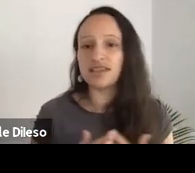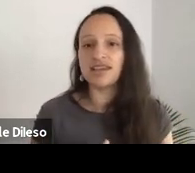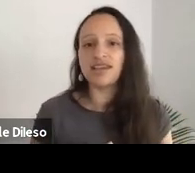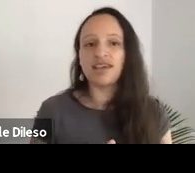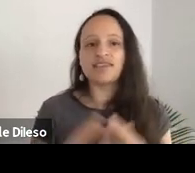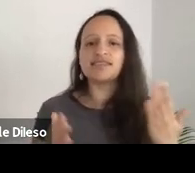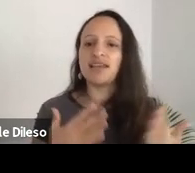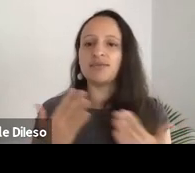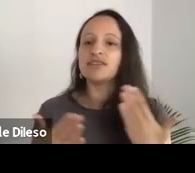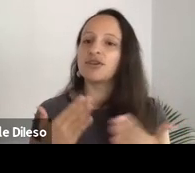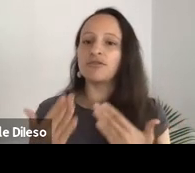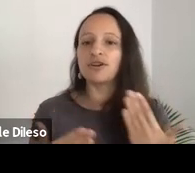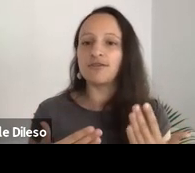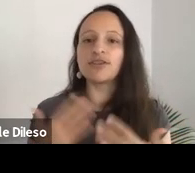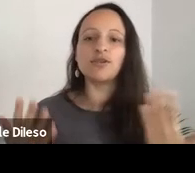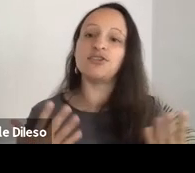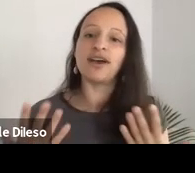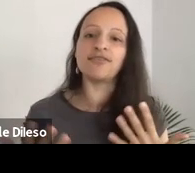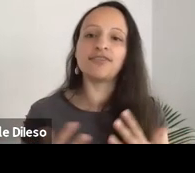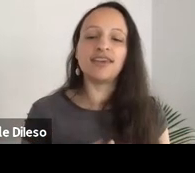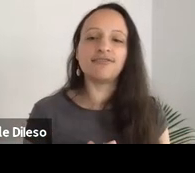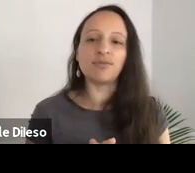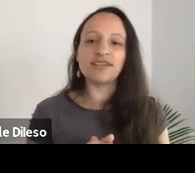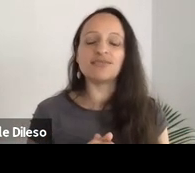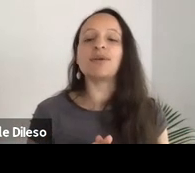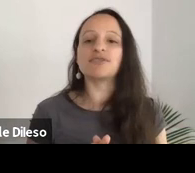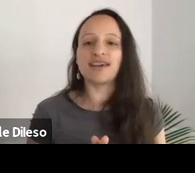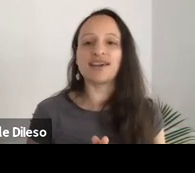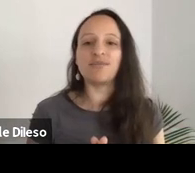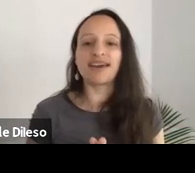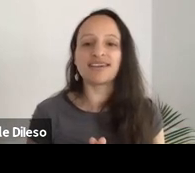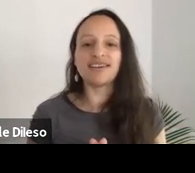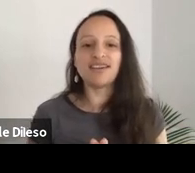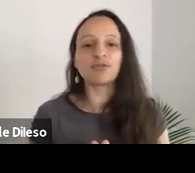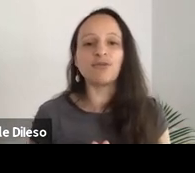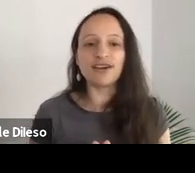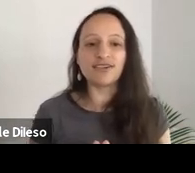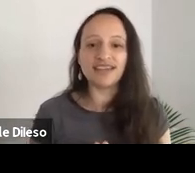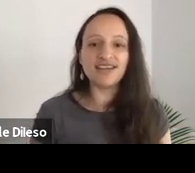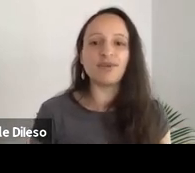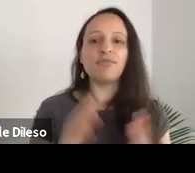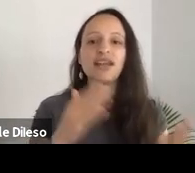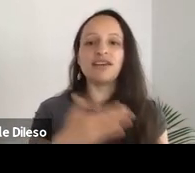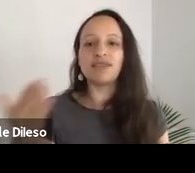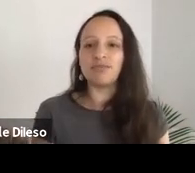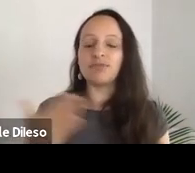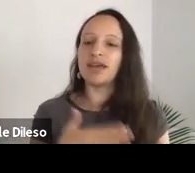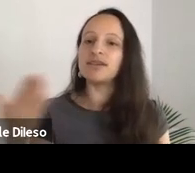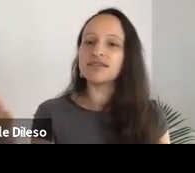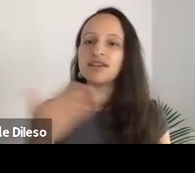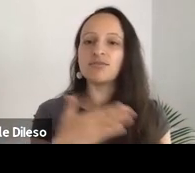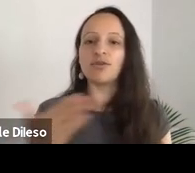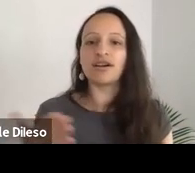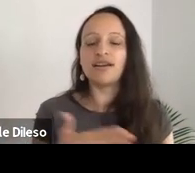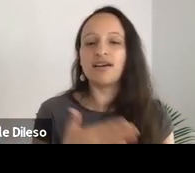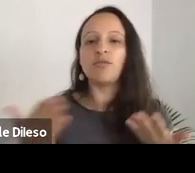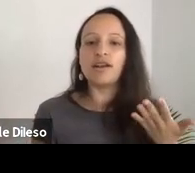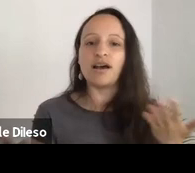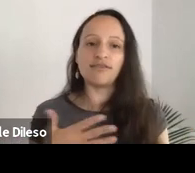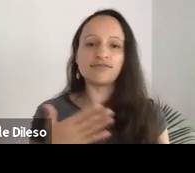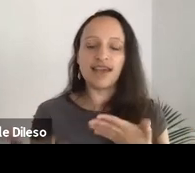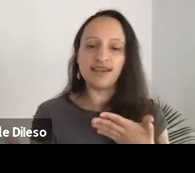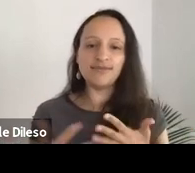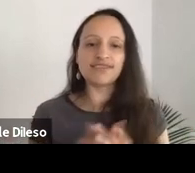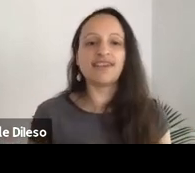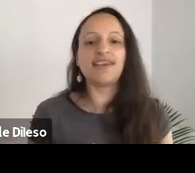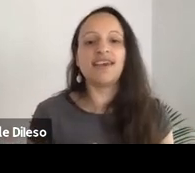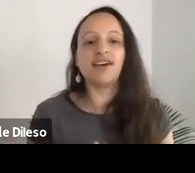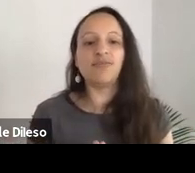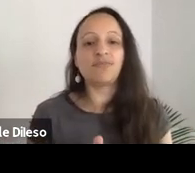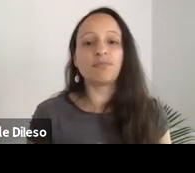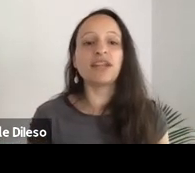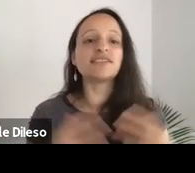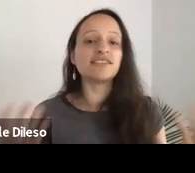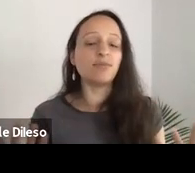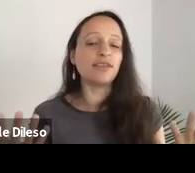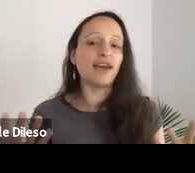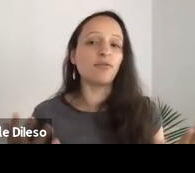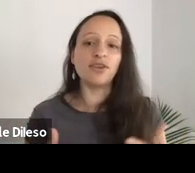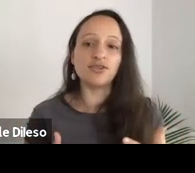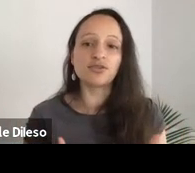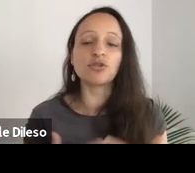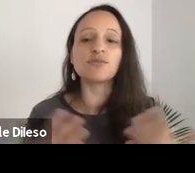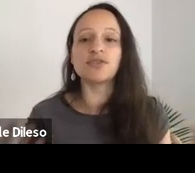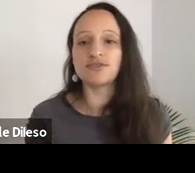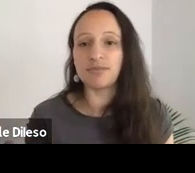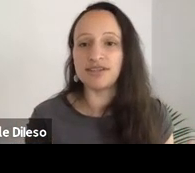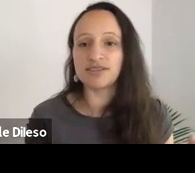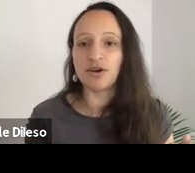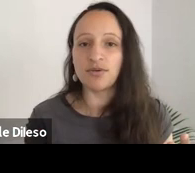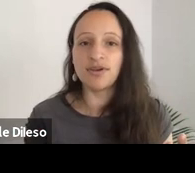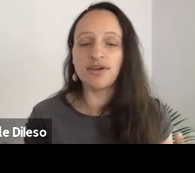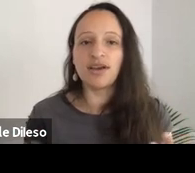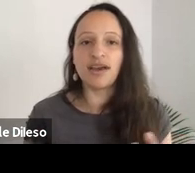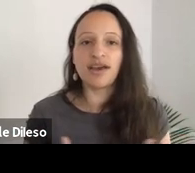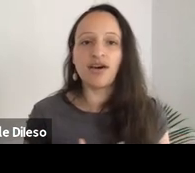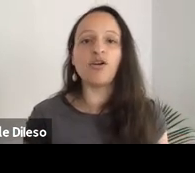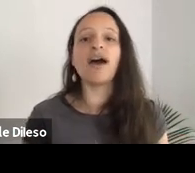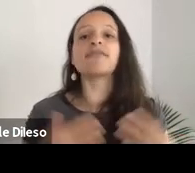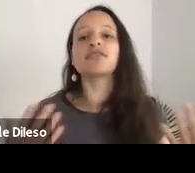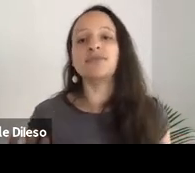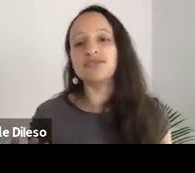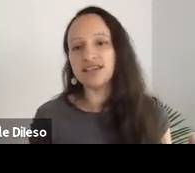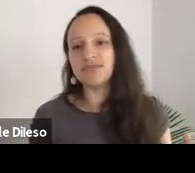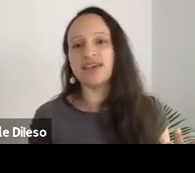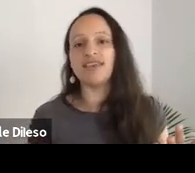most of the time don't see the same kids over and over, though we do have families and members that come back regularly, but many of the people that we see are more one off times, but it's still something that when those groups of those families go home